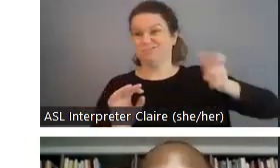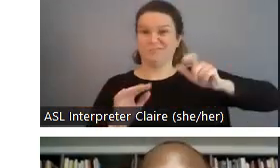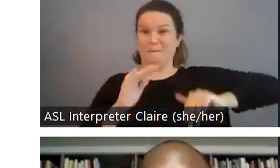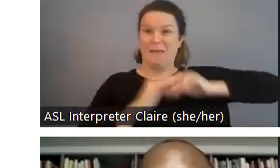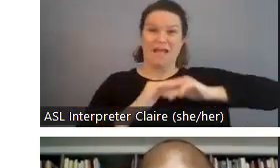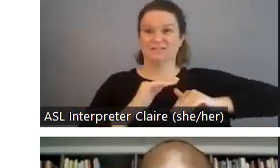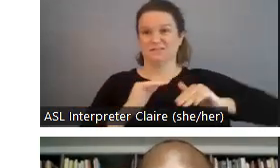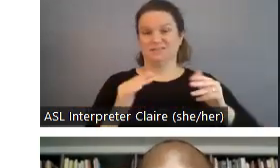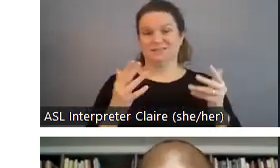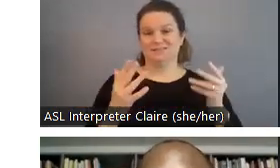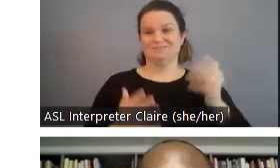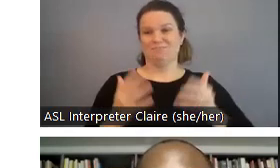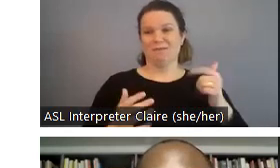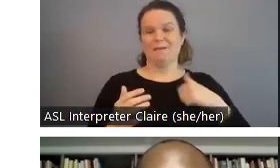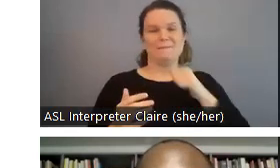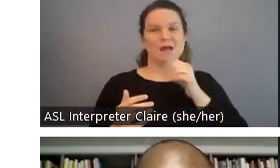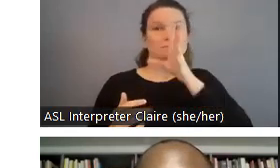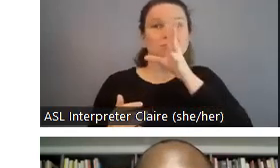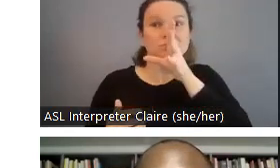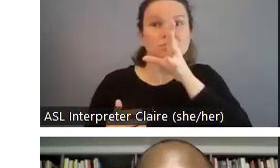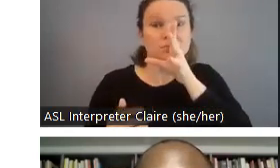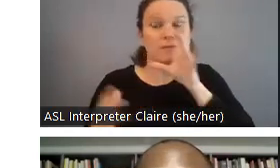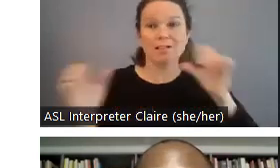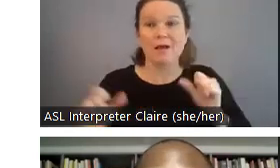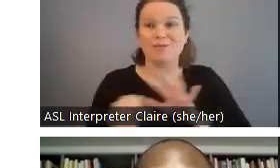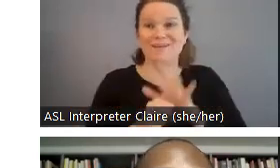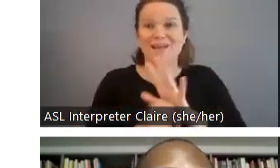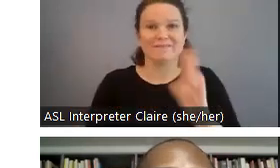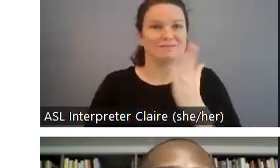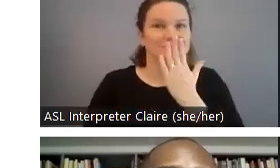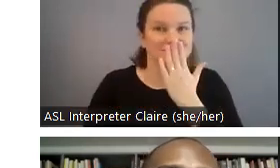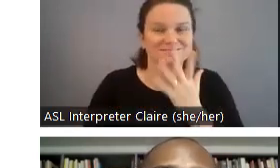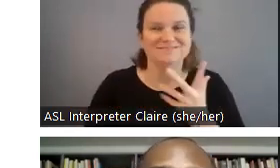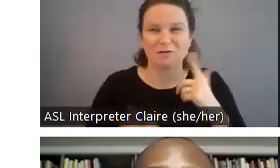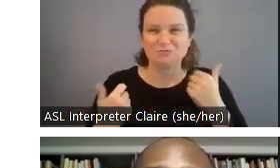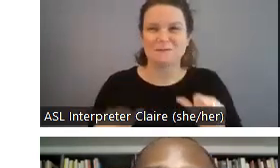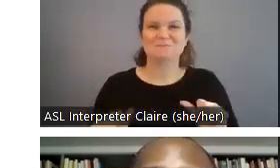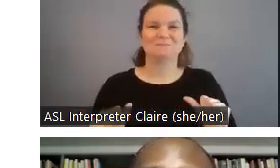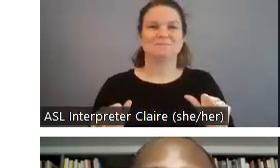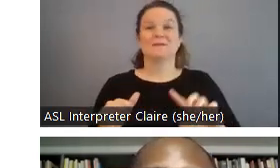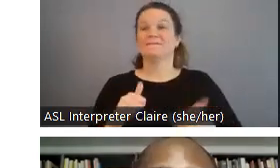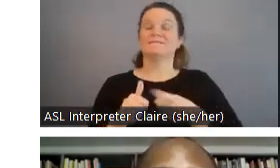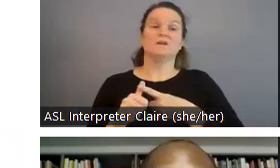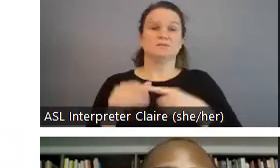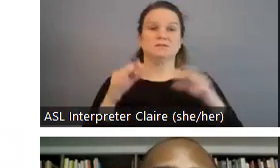that I'm not enunciating as loud as I need to be.